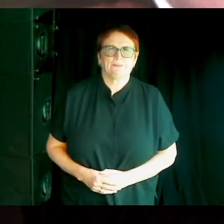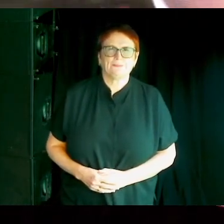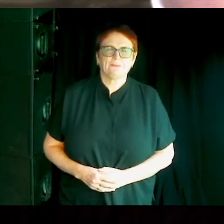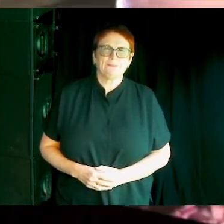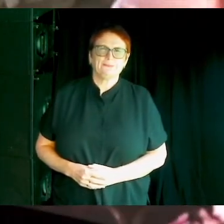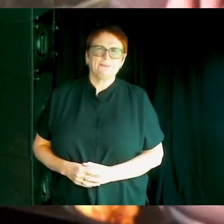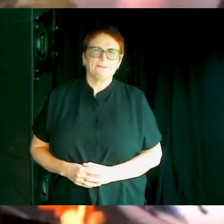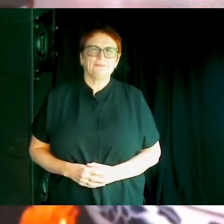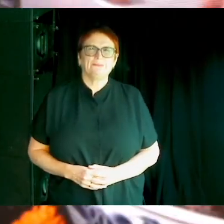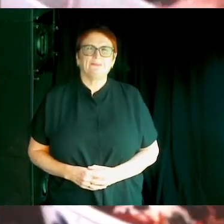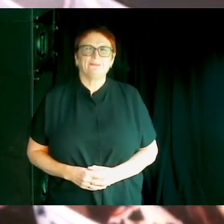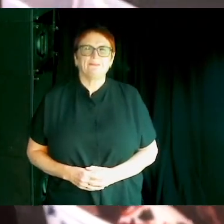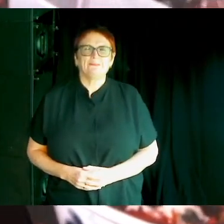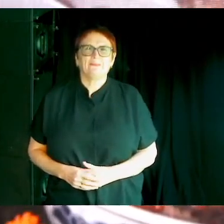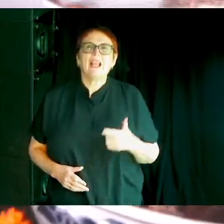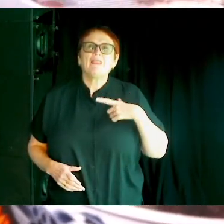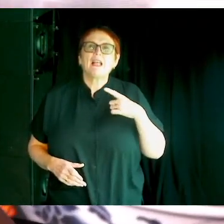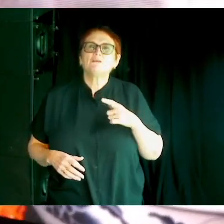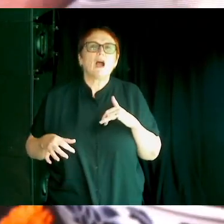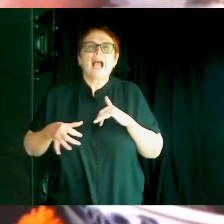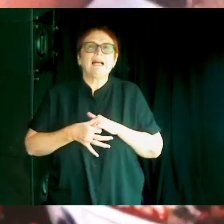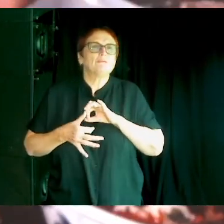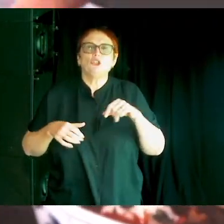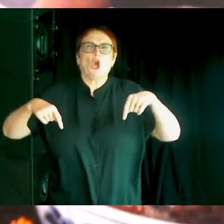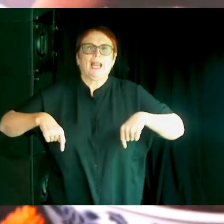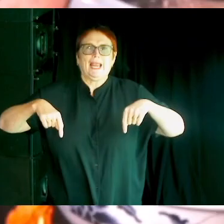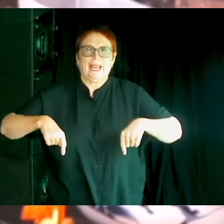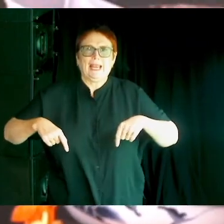that's the reason that's the reason why he's not on the show he's not one of the audiences because